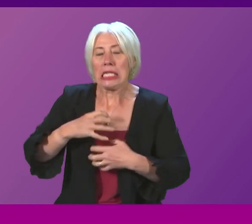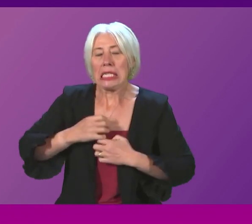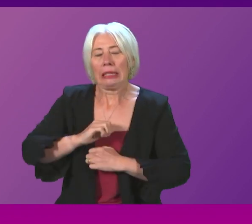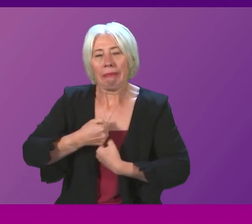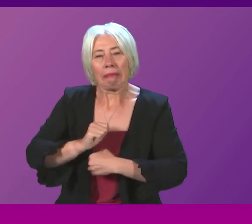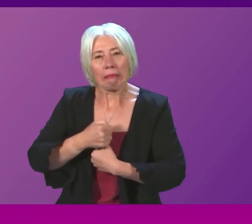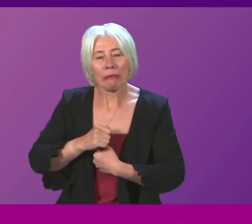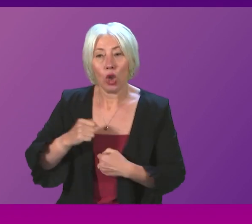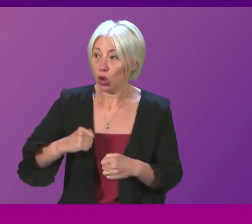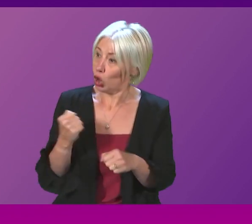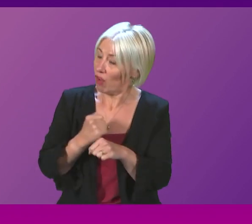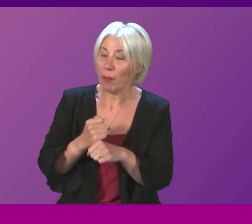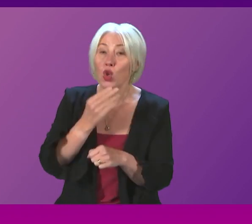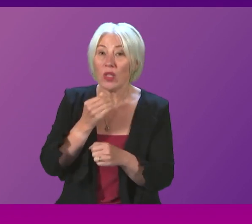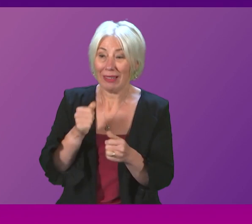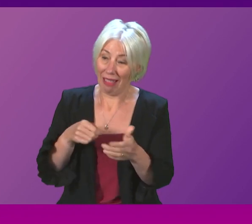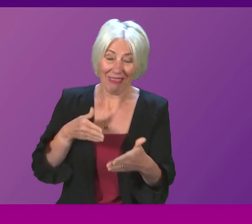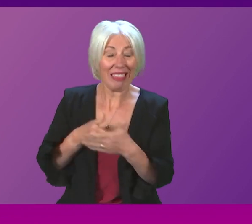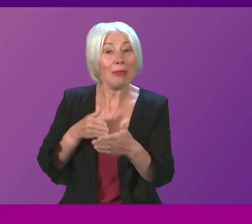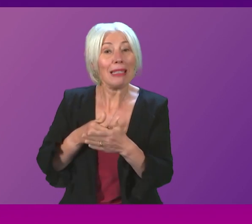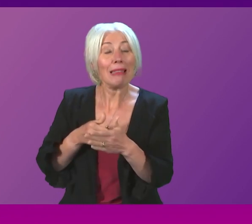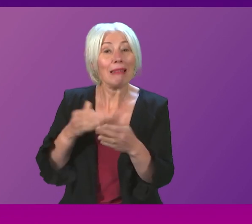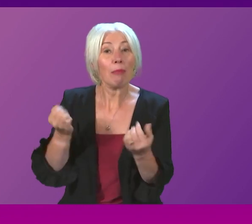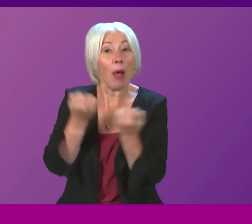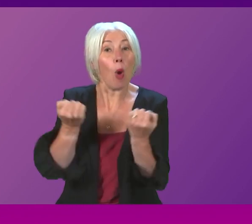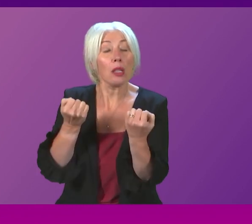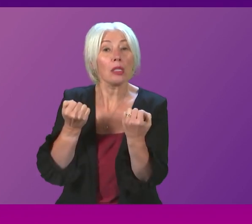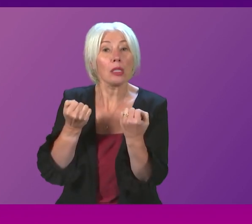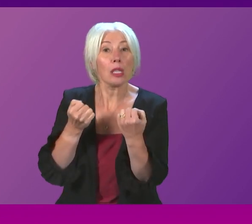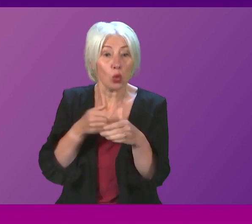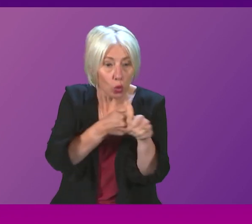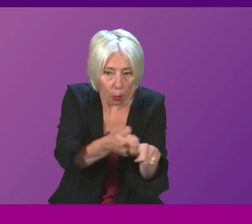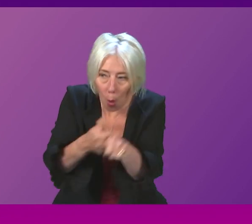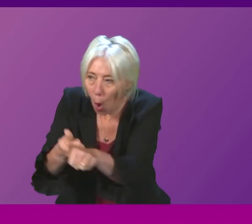is using the limited powers that it has to support people, those efforts are frequently